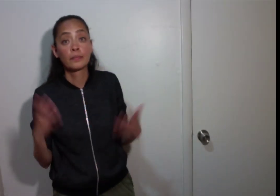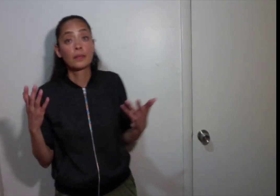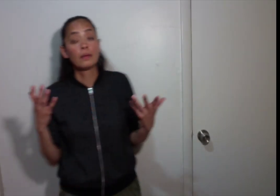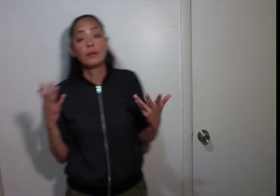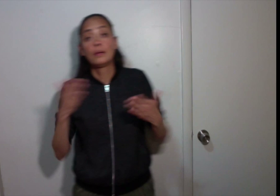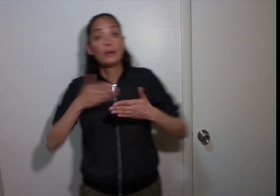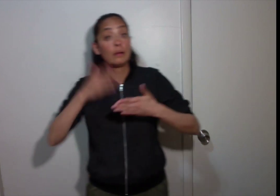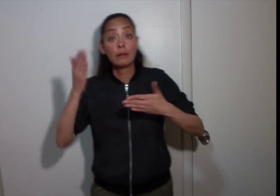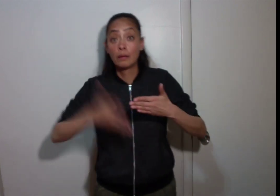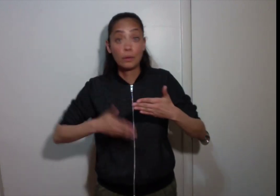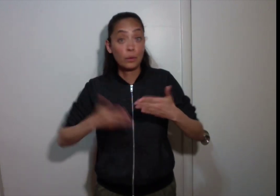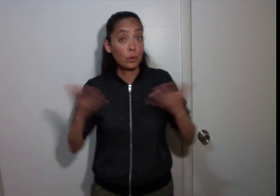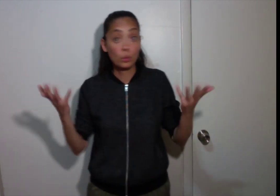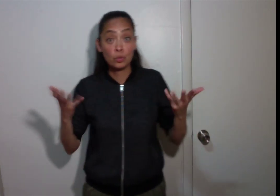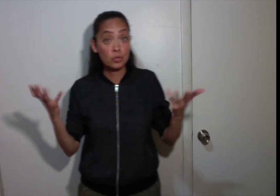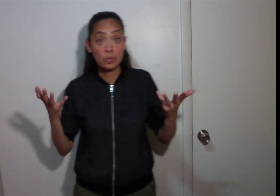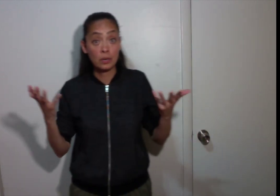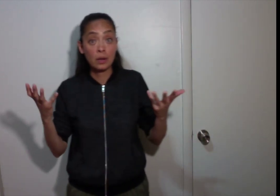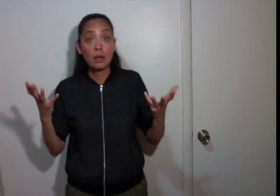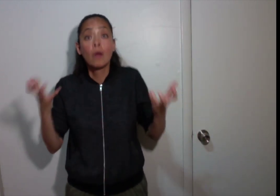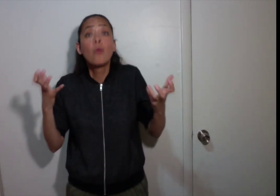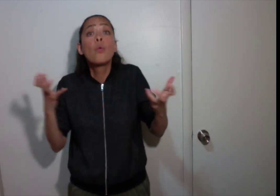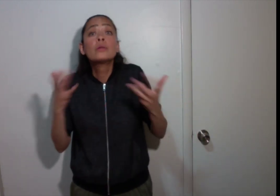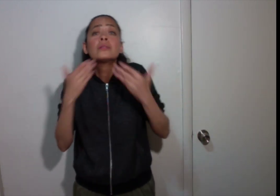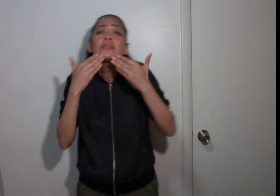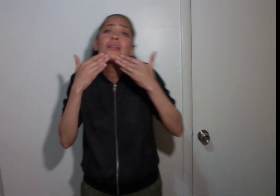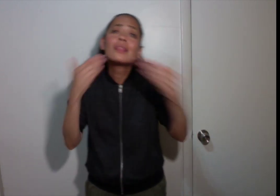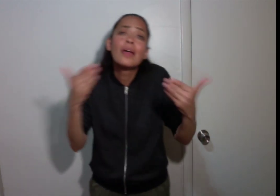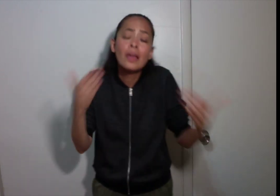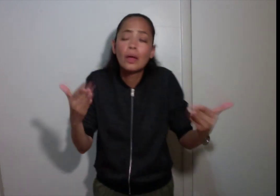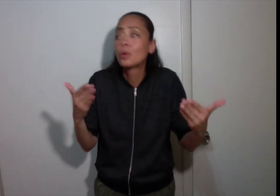Zulay Maldonado: To conclude, I want to say thank you.